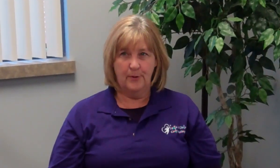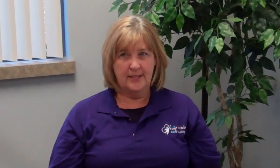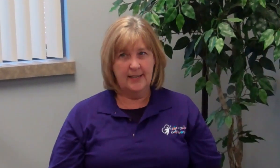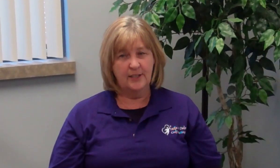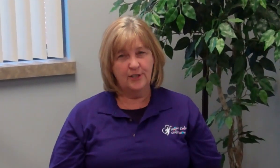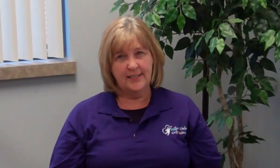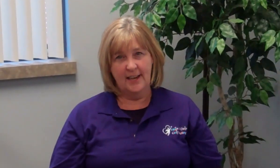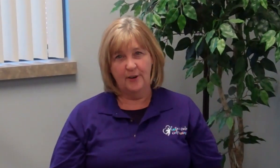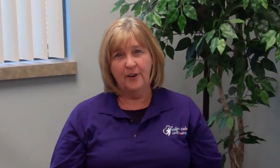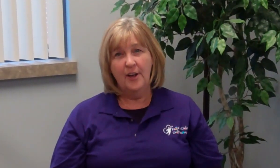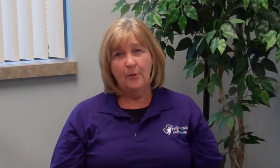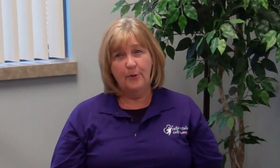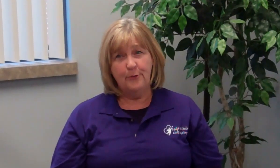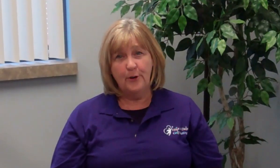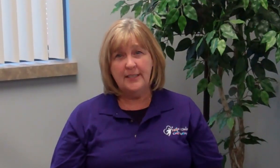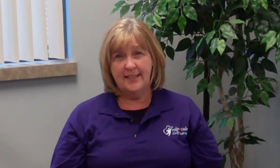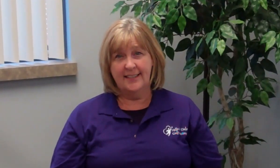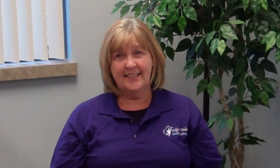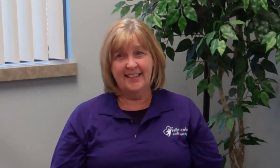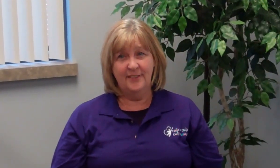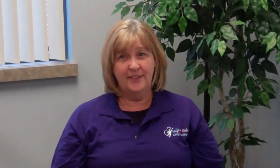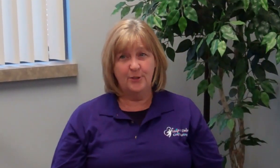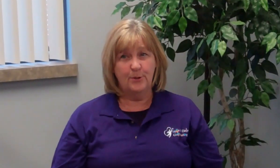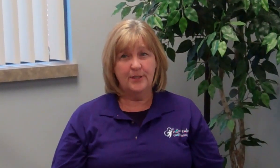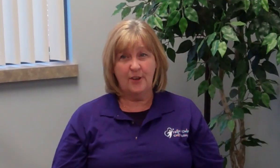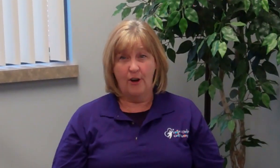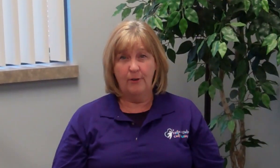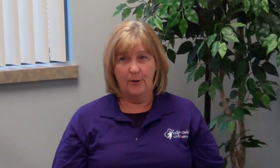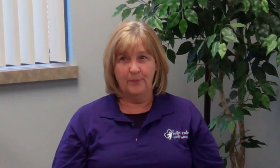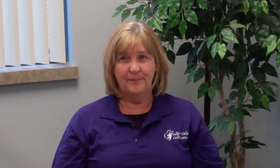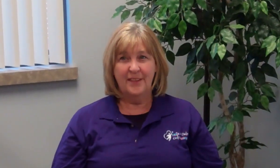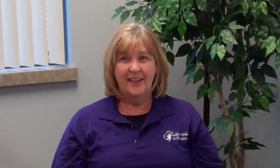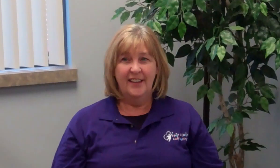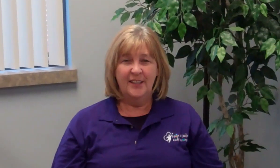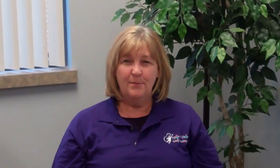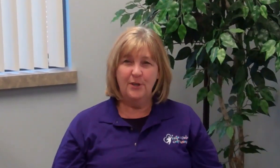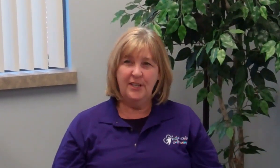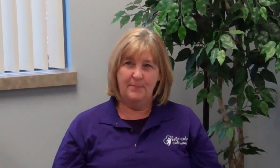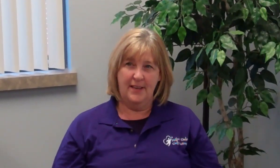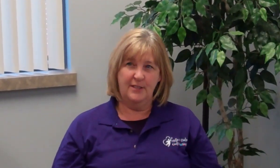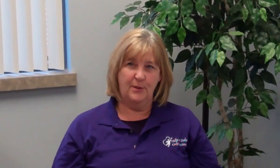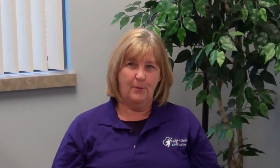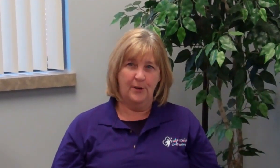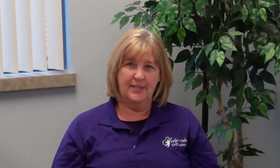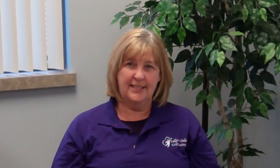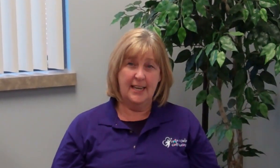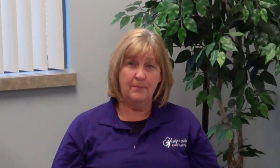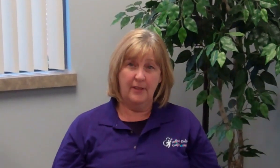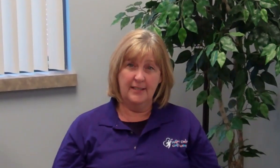residential Center for where 46 individuals call home. Community-based supports take place